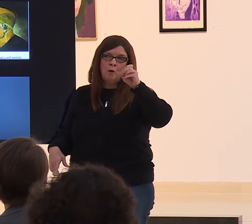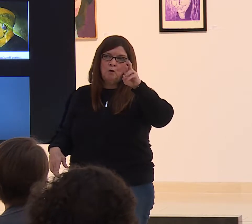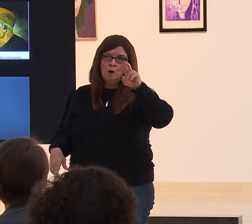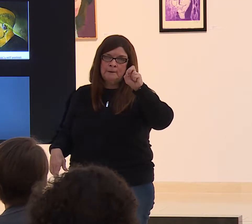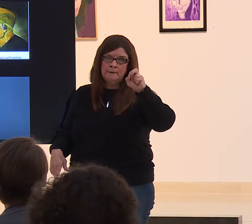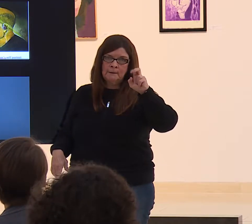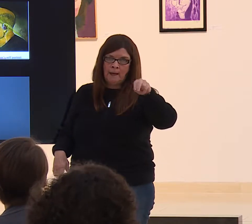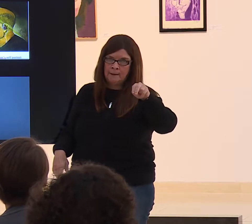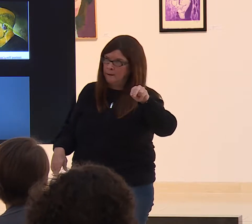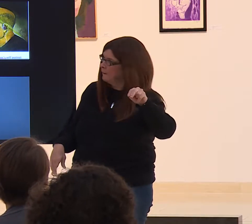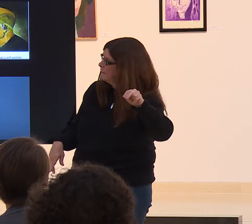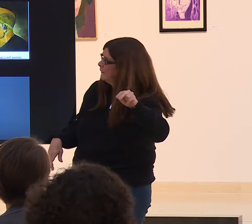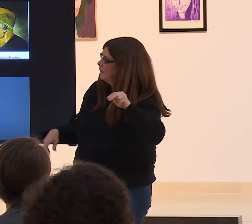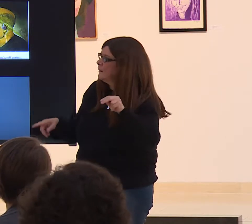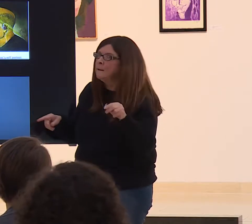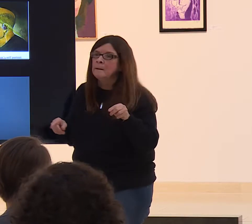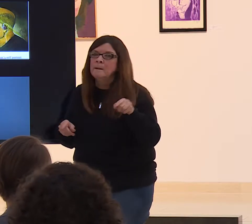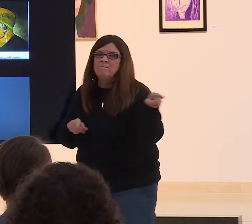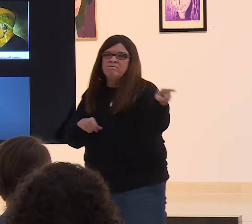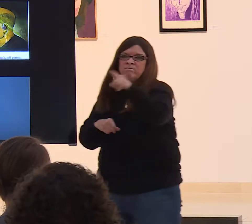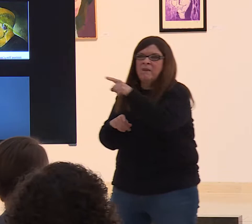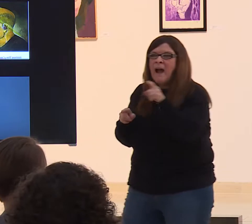This is Morris Broderson.